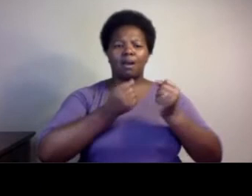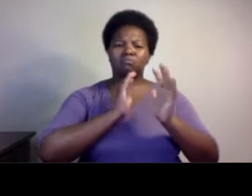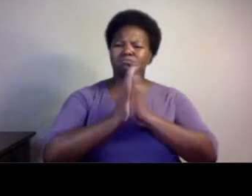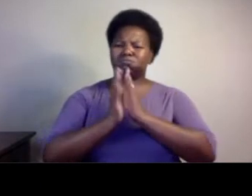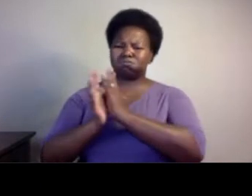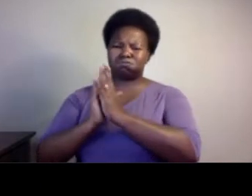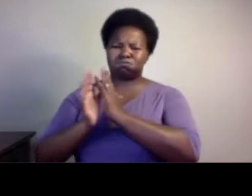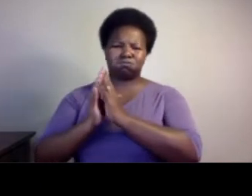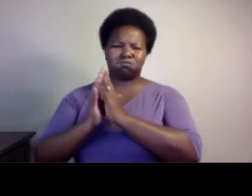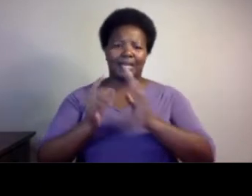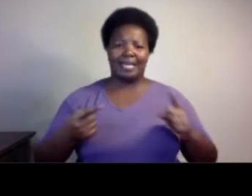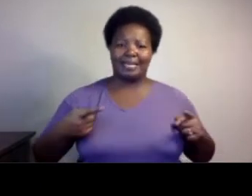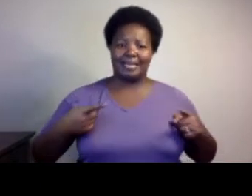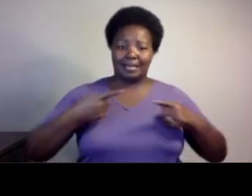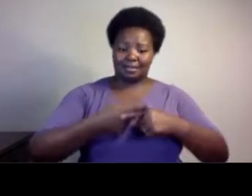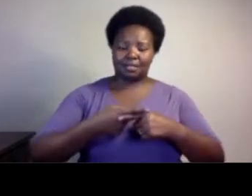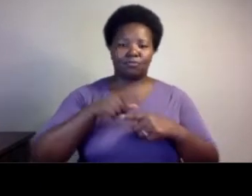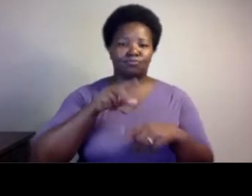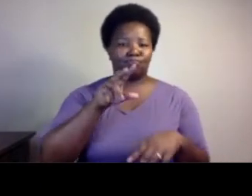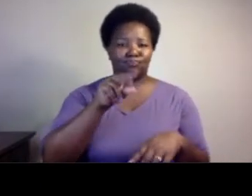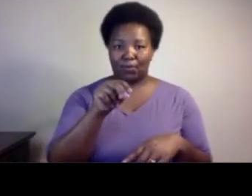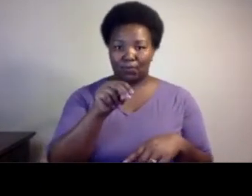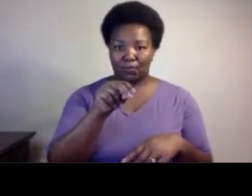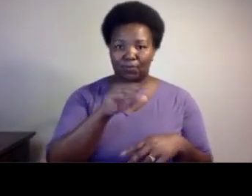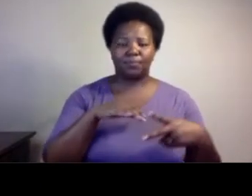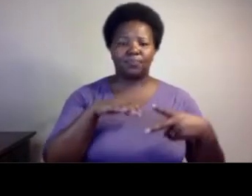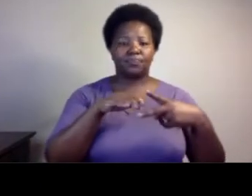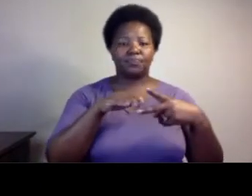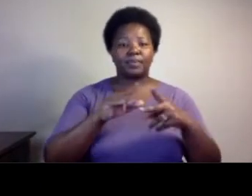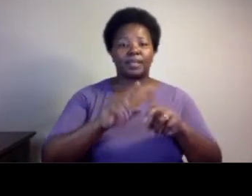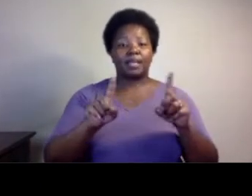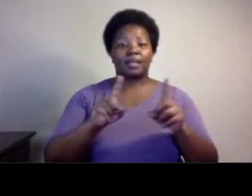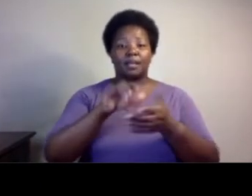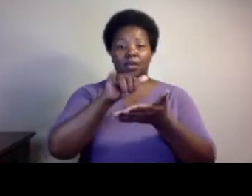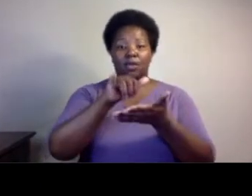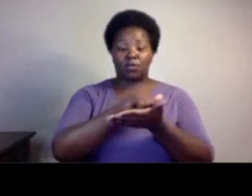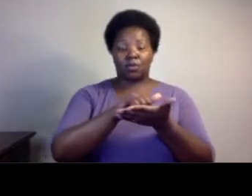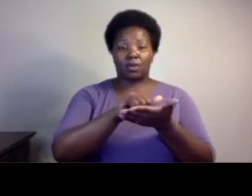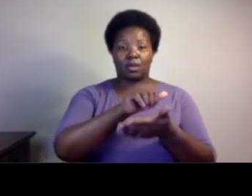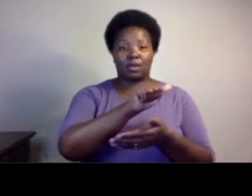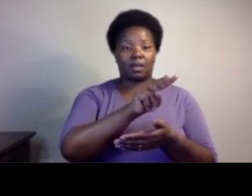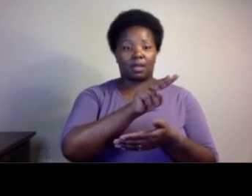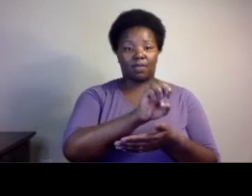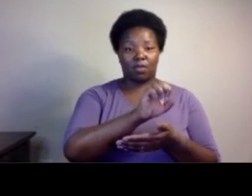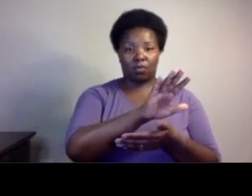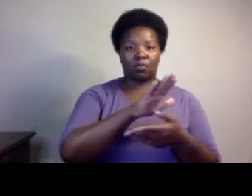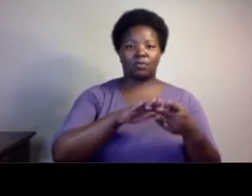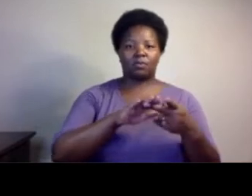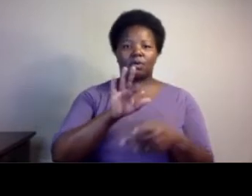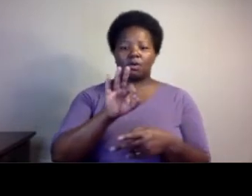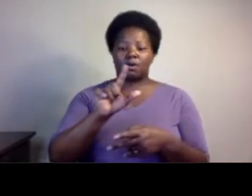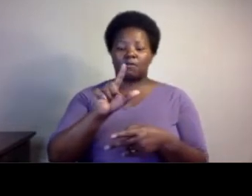um however it is new york avenue and florida for major major uh thoroughfares for the city